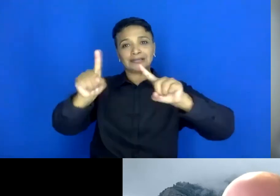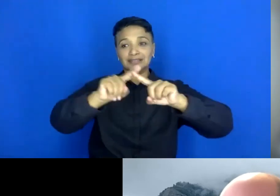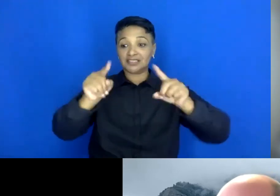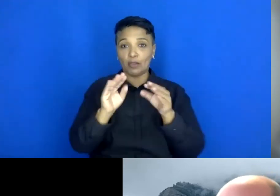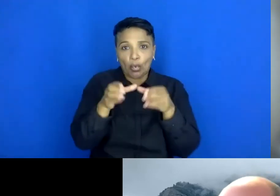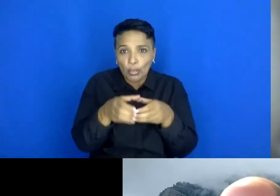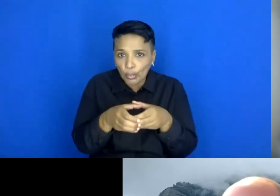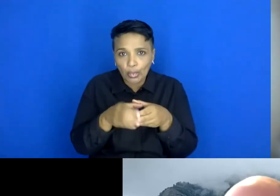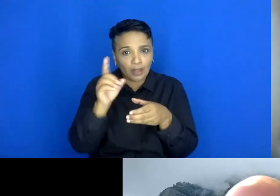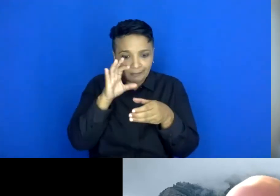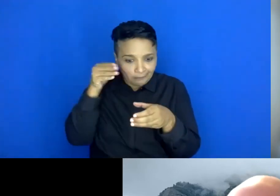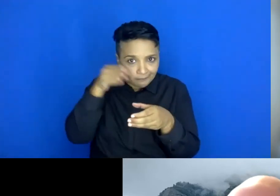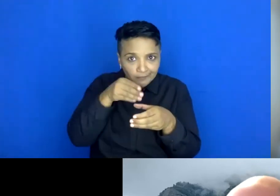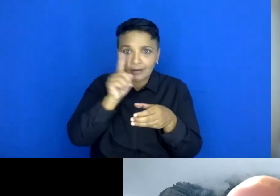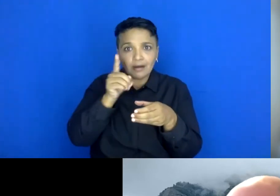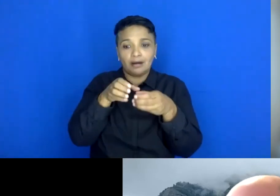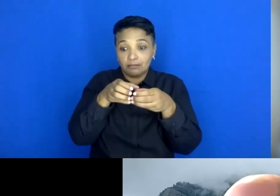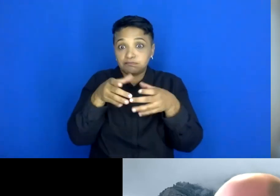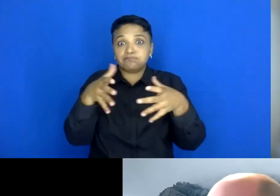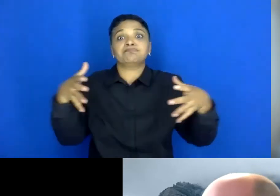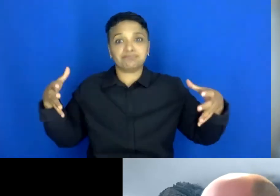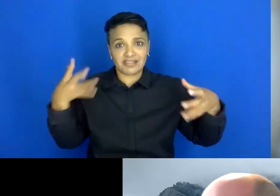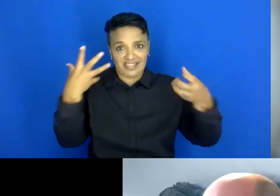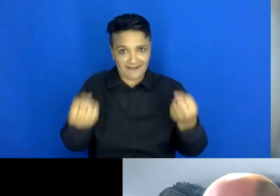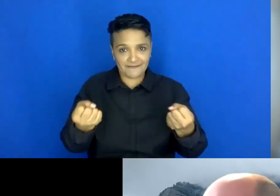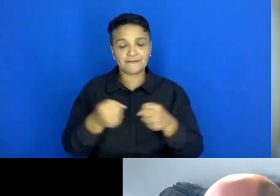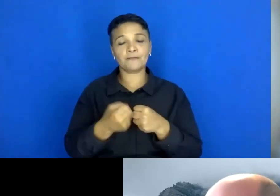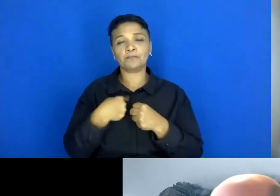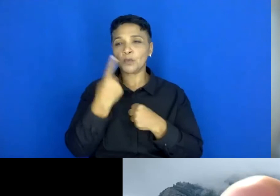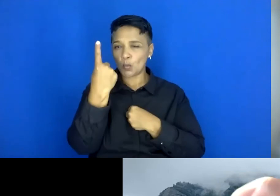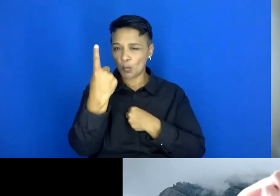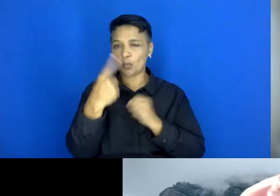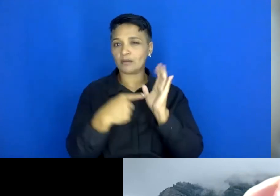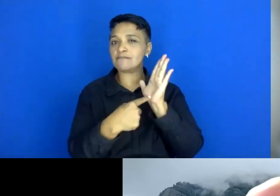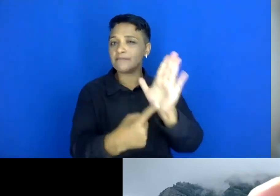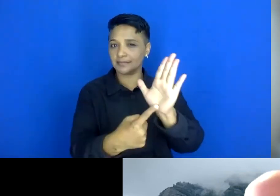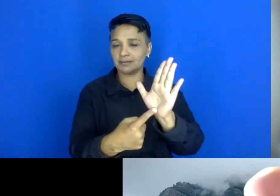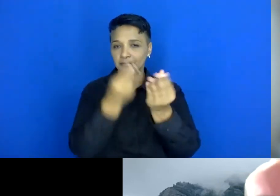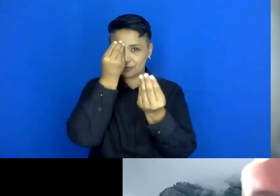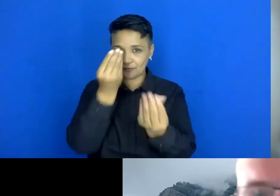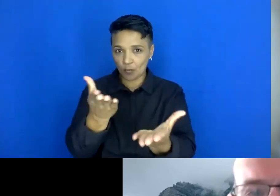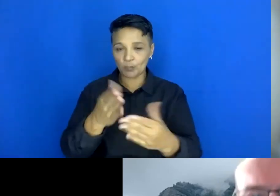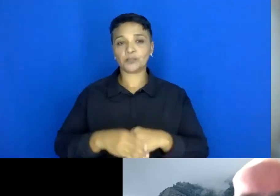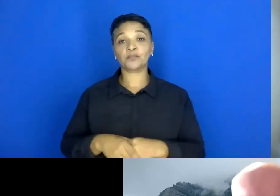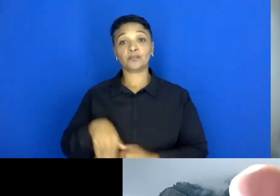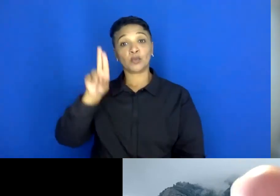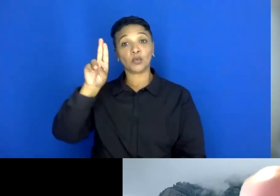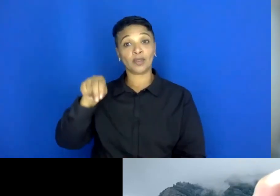i want to share one more example but it's related to covid so unfpa with women enabled international